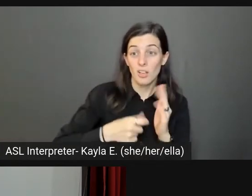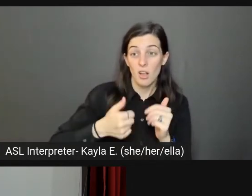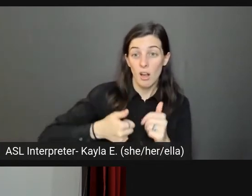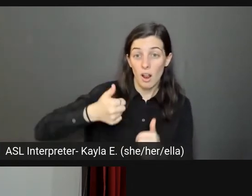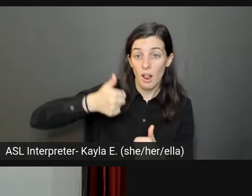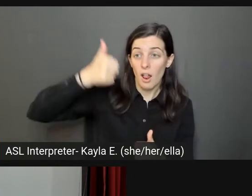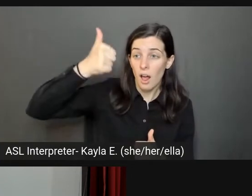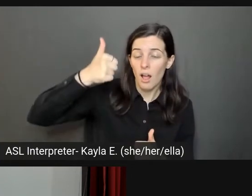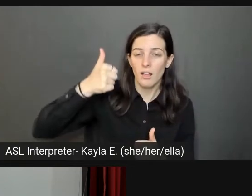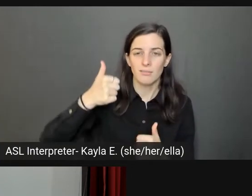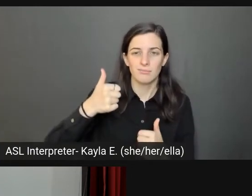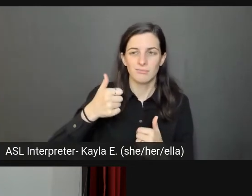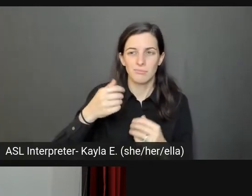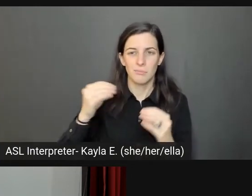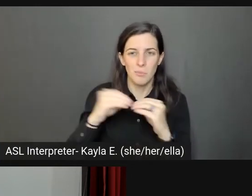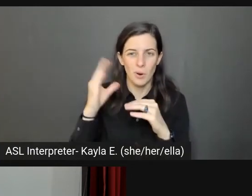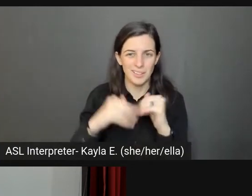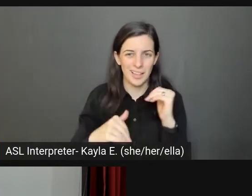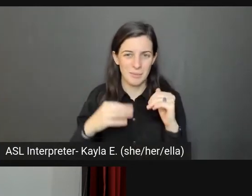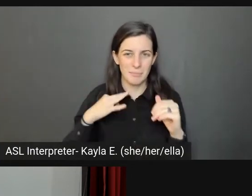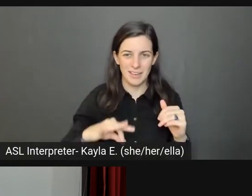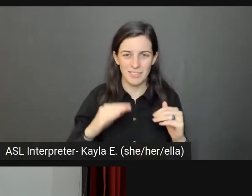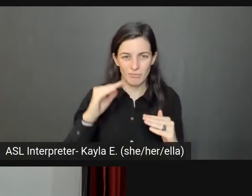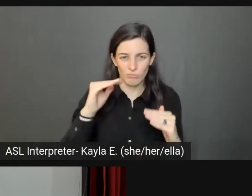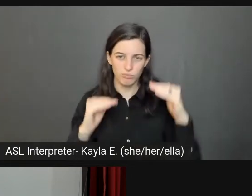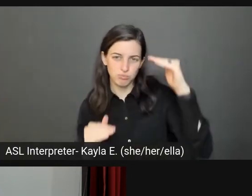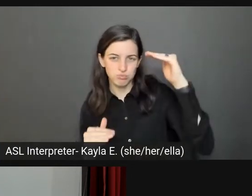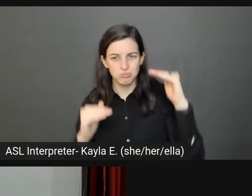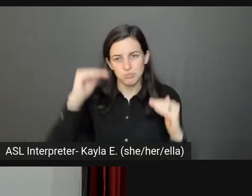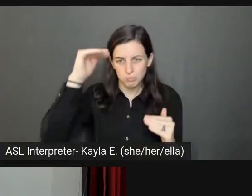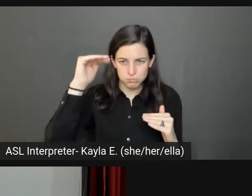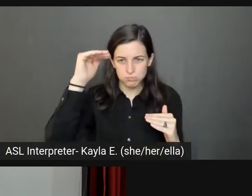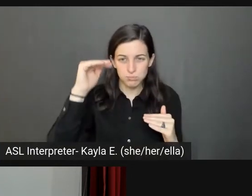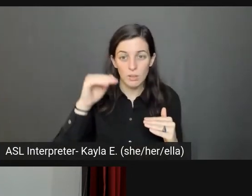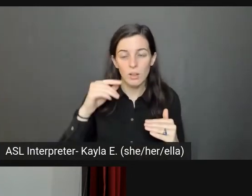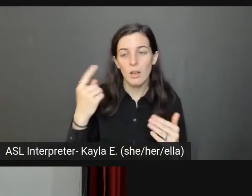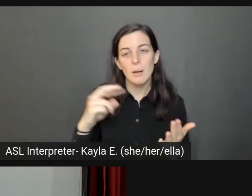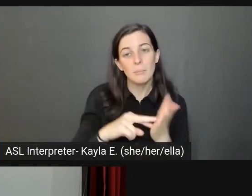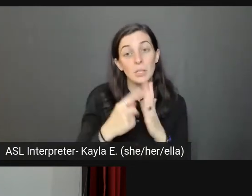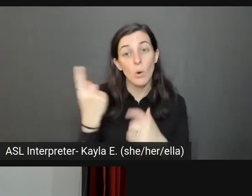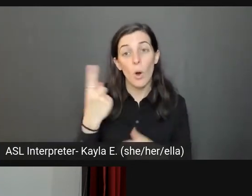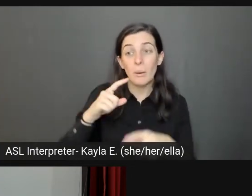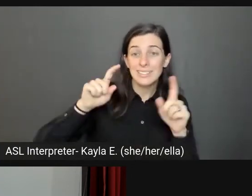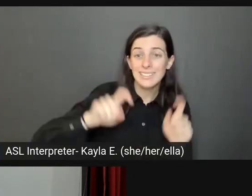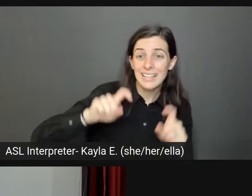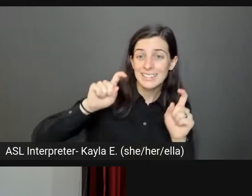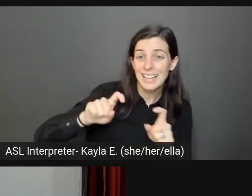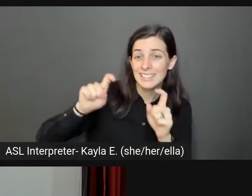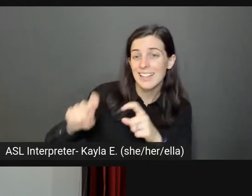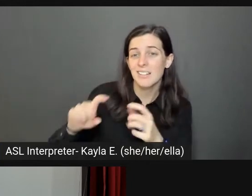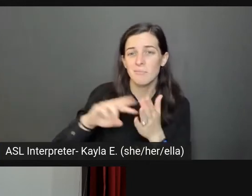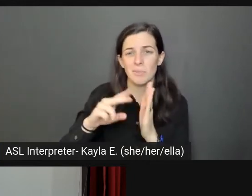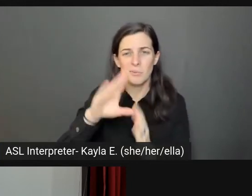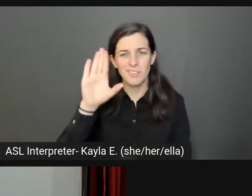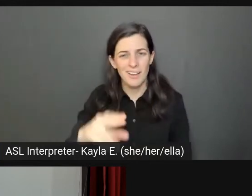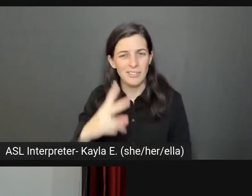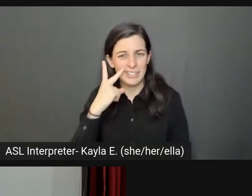in that you're testing, testing, testing, but you're not really going to see the return on that, you might as well start over